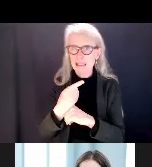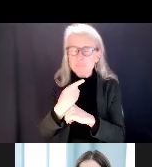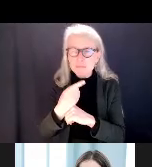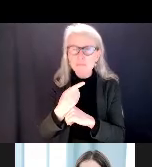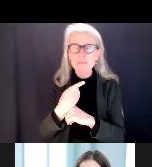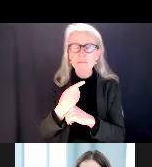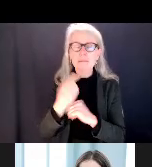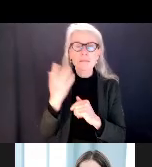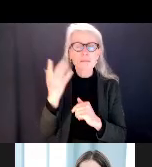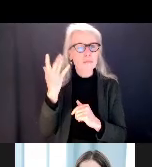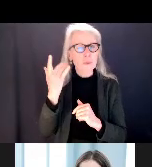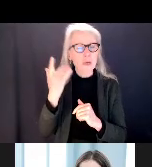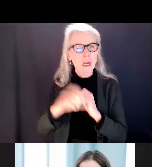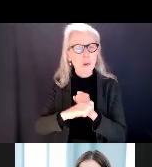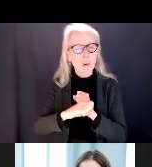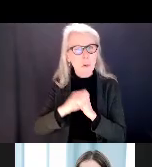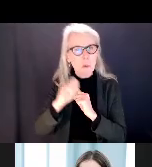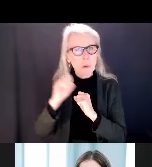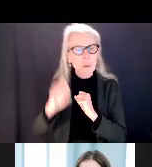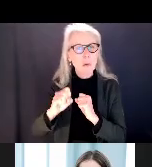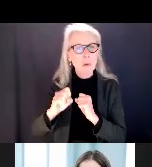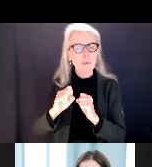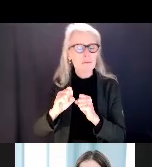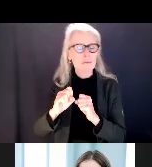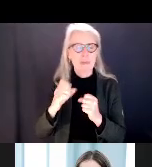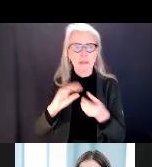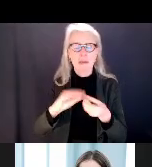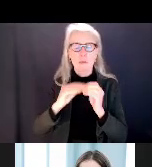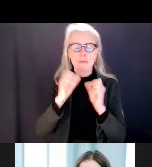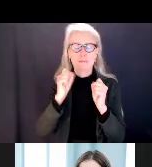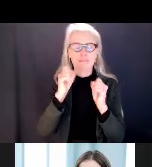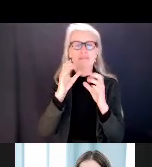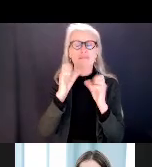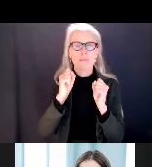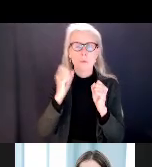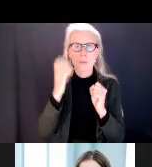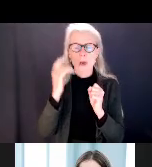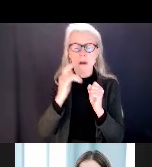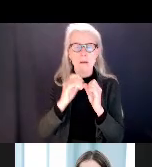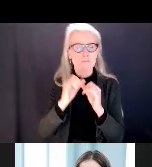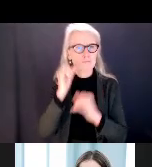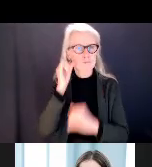more, because I I was so shocked by these numbers. And what we found is when the children actually